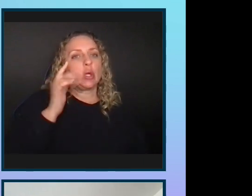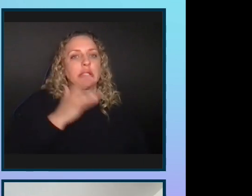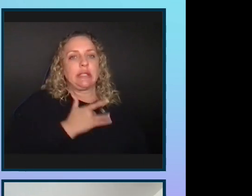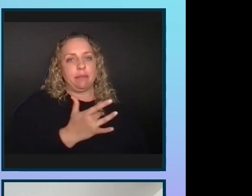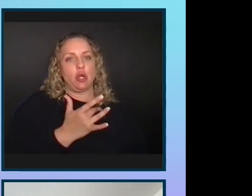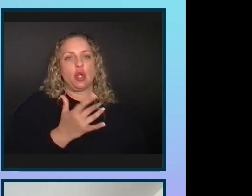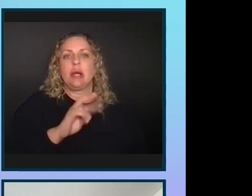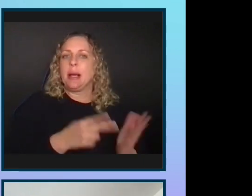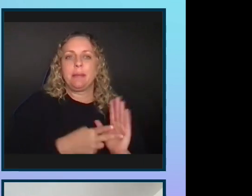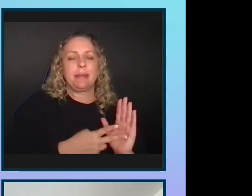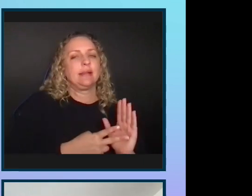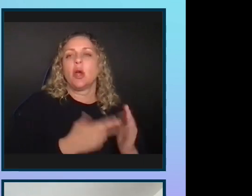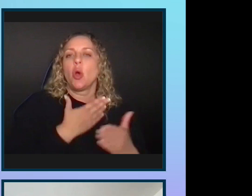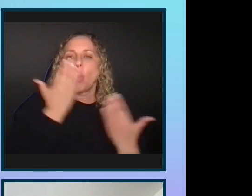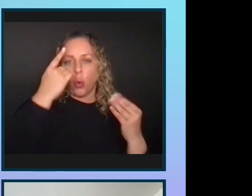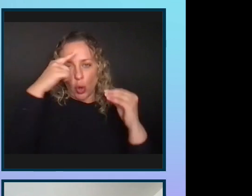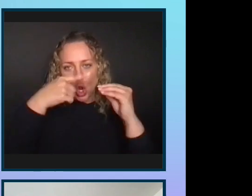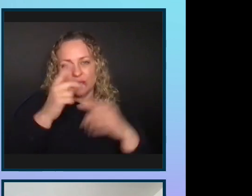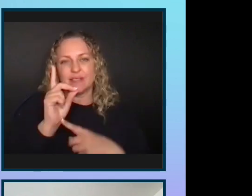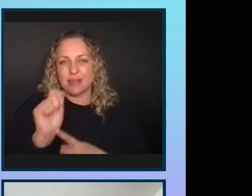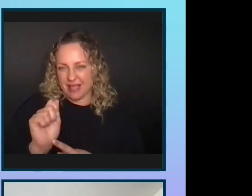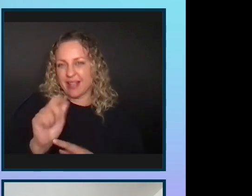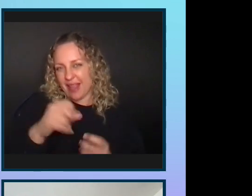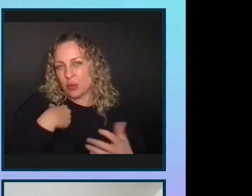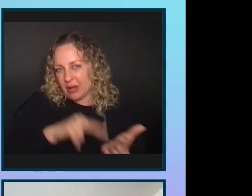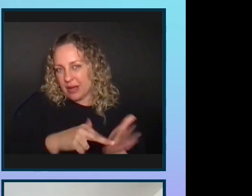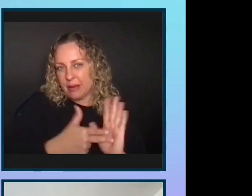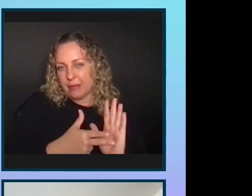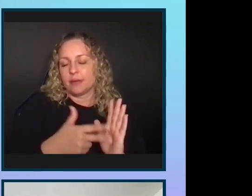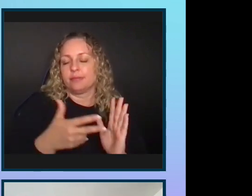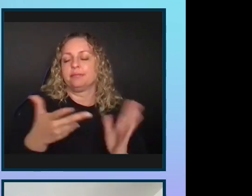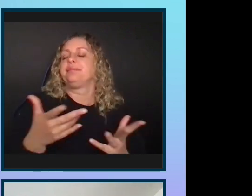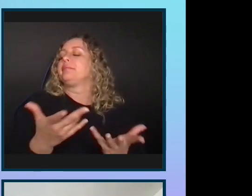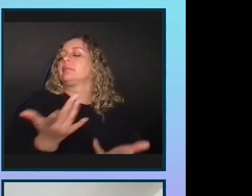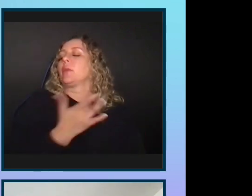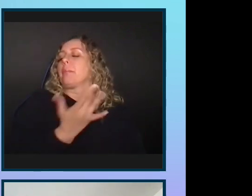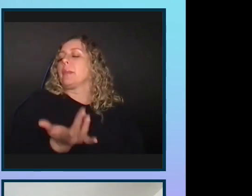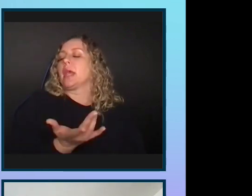who does not have a cognitive disability and is defined like typically by medical professionals